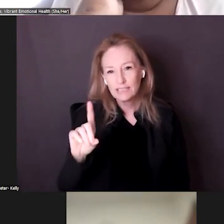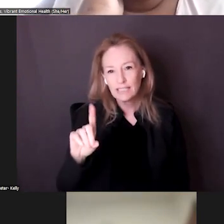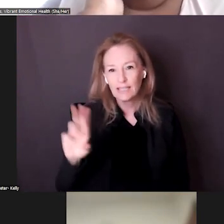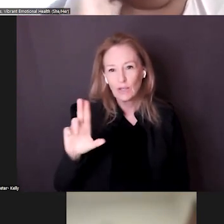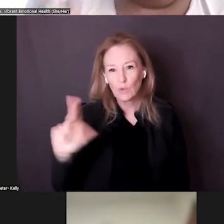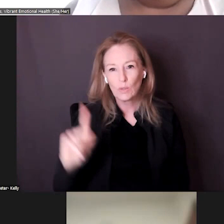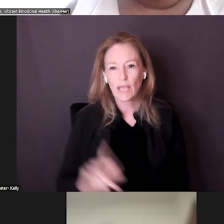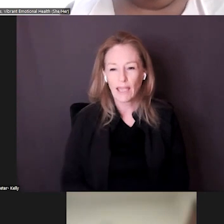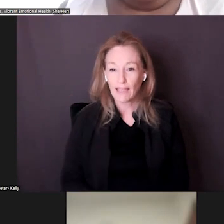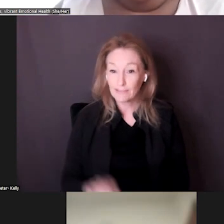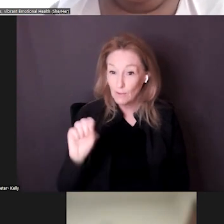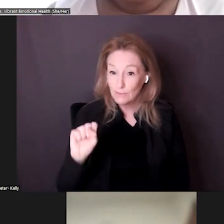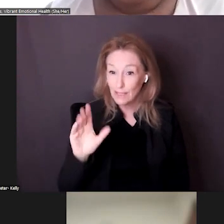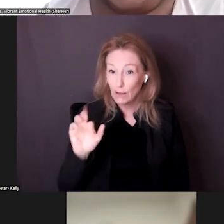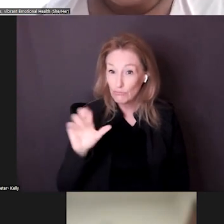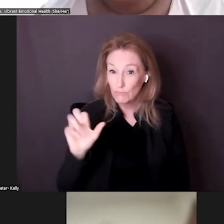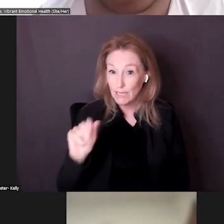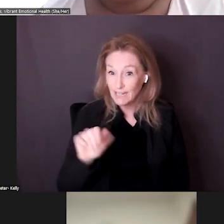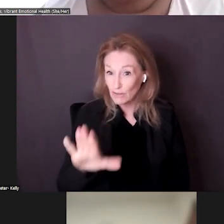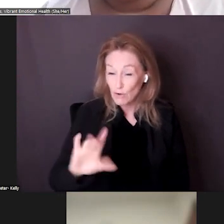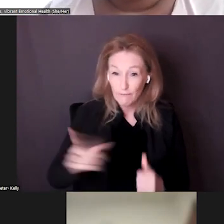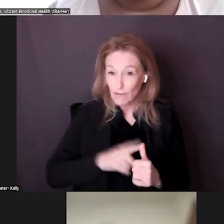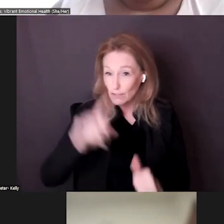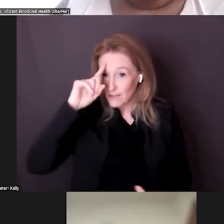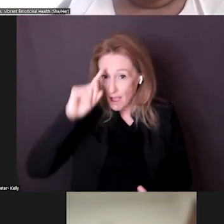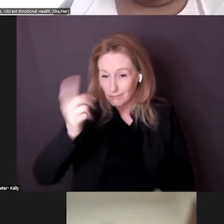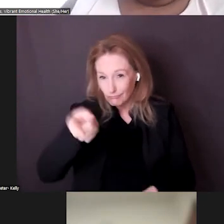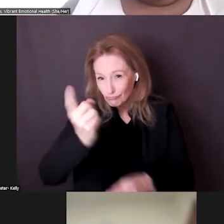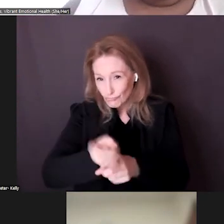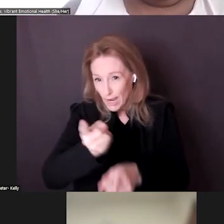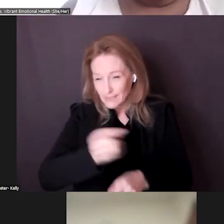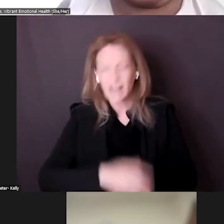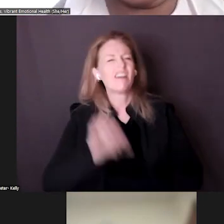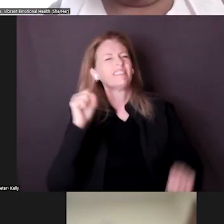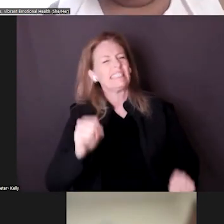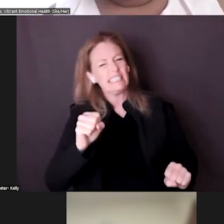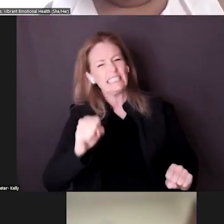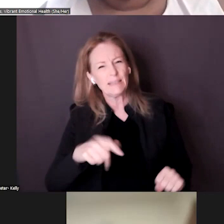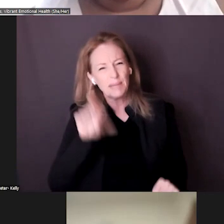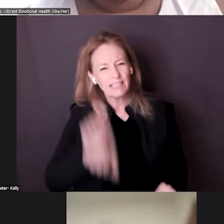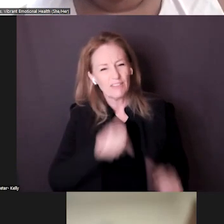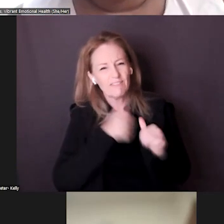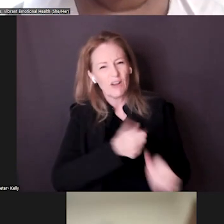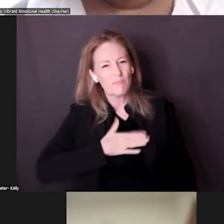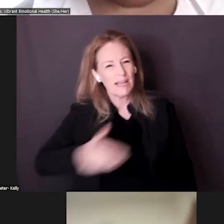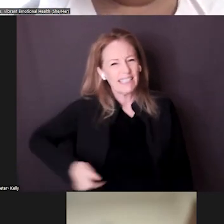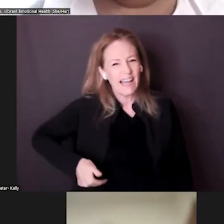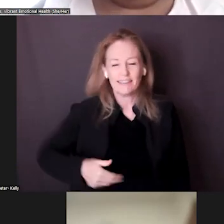SABRINA, YOUR FIRST CALL WAS CORRECT. >> MAN, I SHOULD HAVE GONE WITH MY GUT.